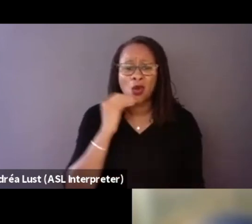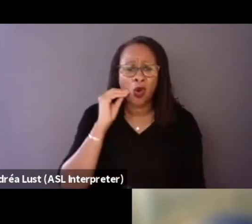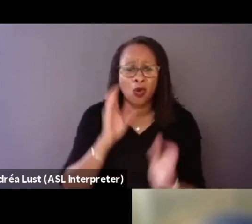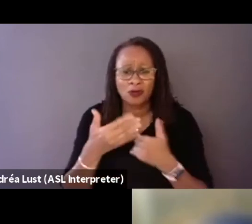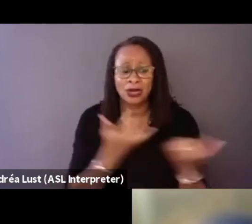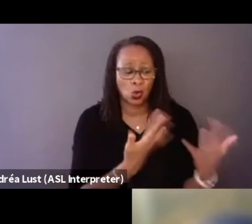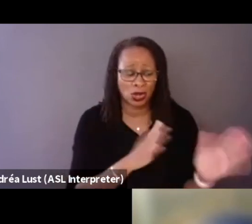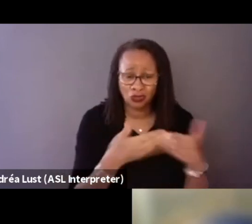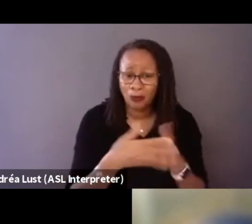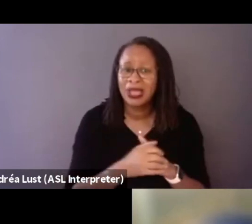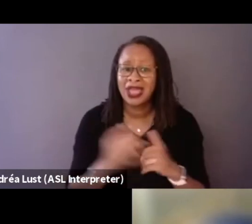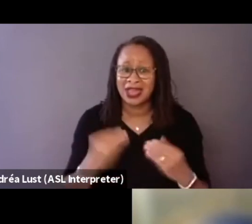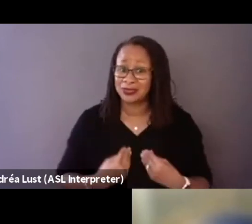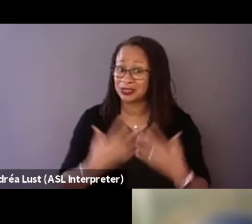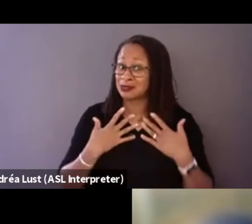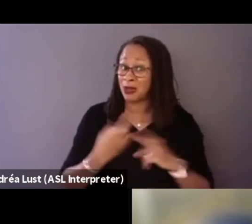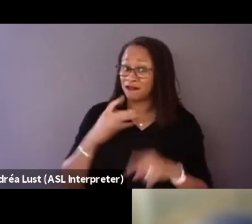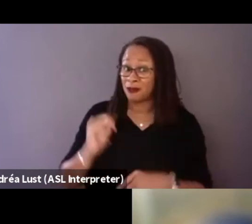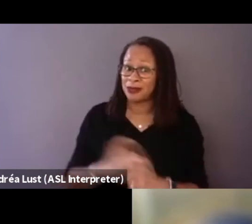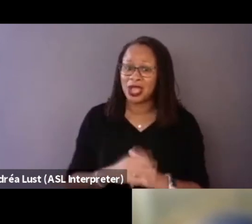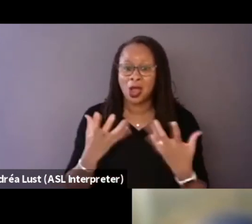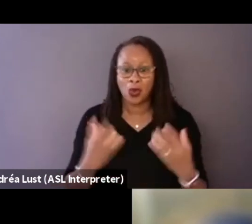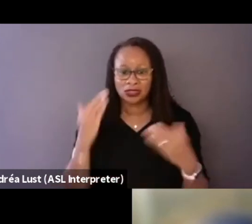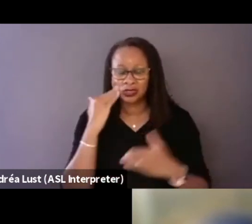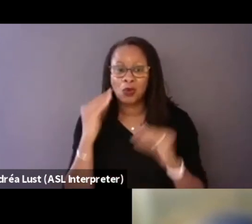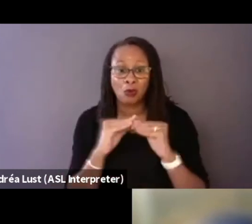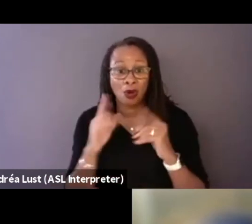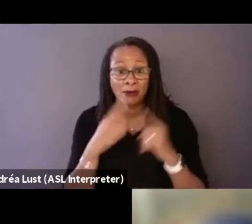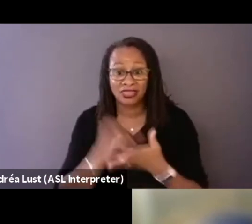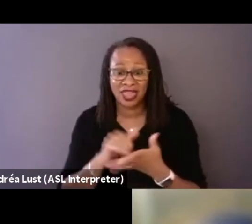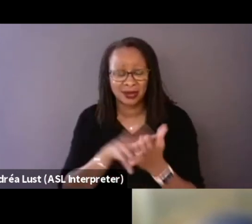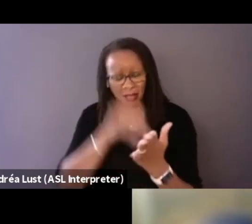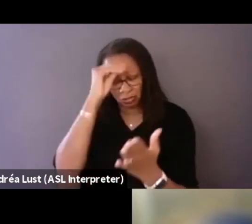And I was really inspired from it, so I wanted to learn more about that. And I was also interning